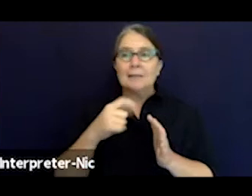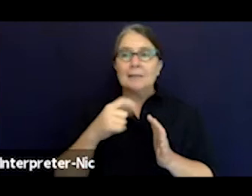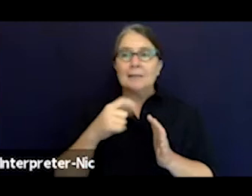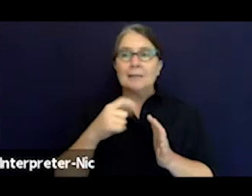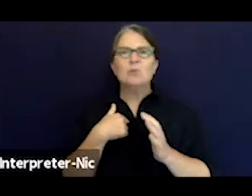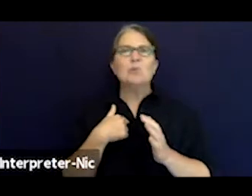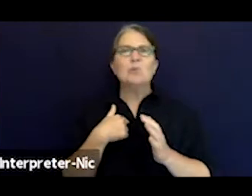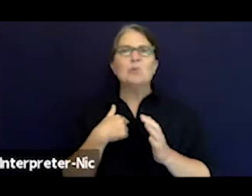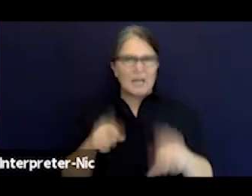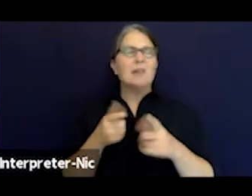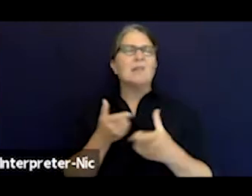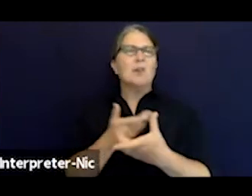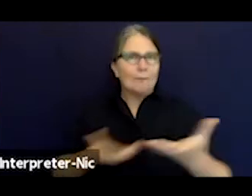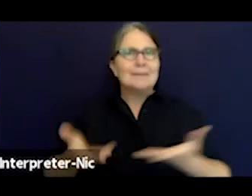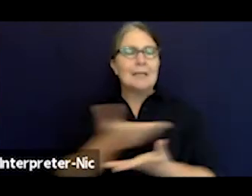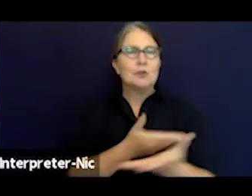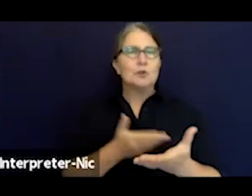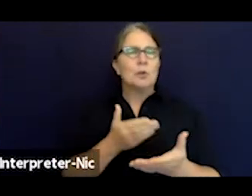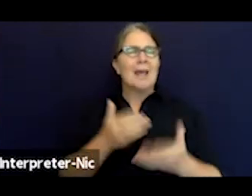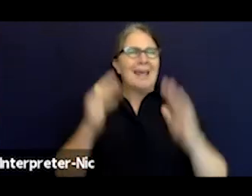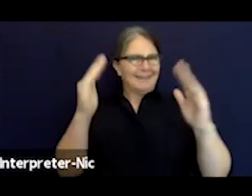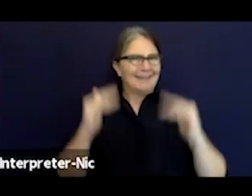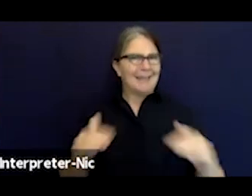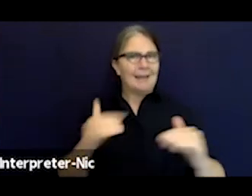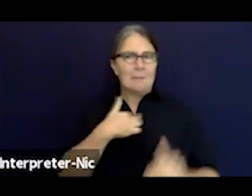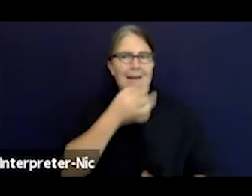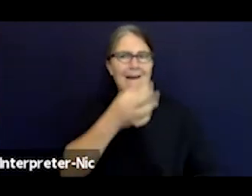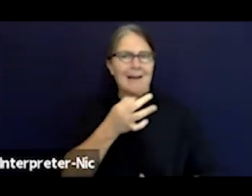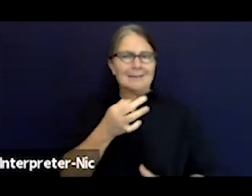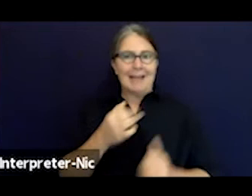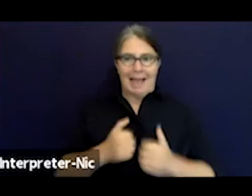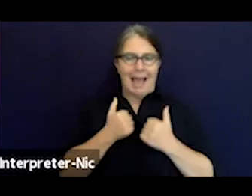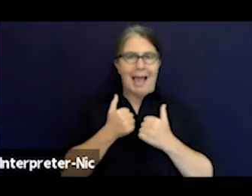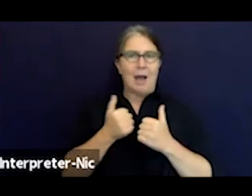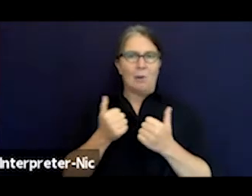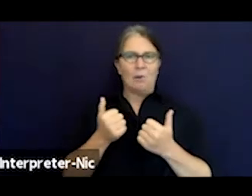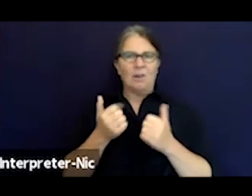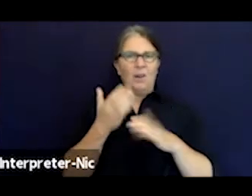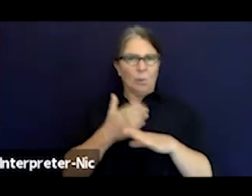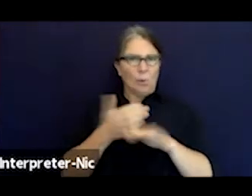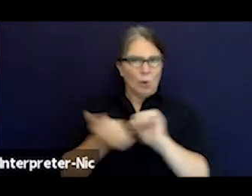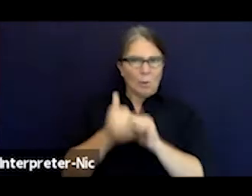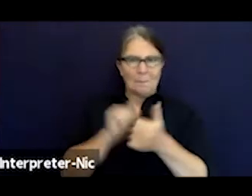Then when I said, "How might our colleagues actually feel?" That chat lit up before I could